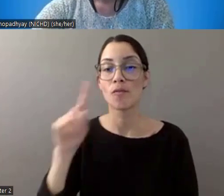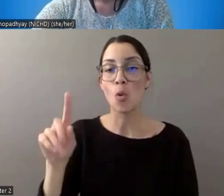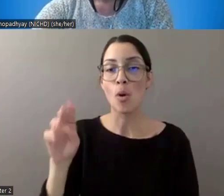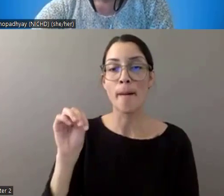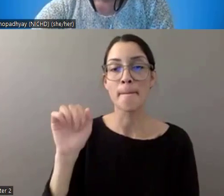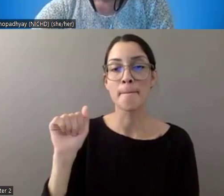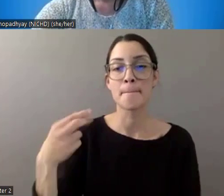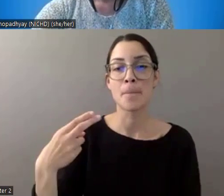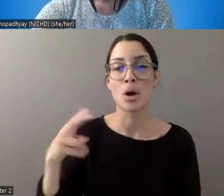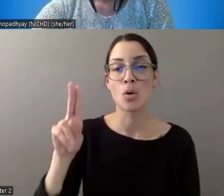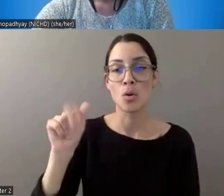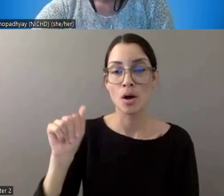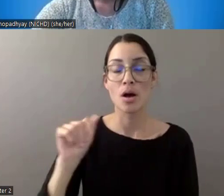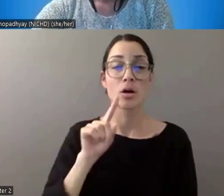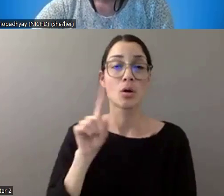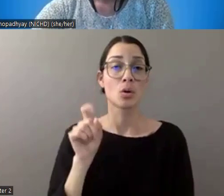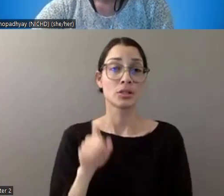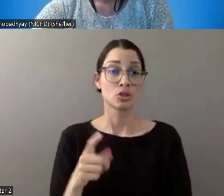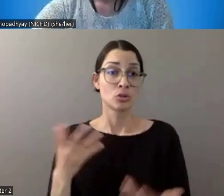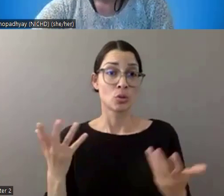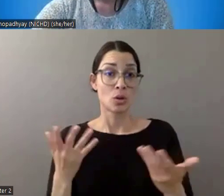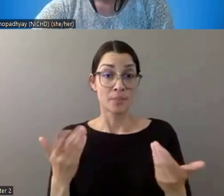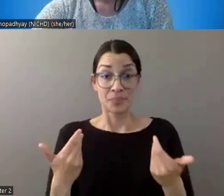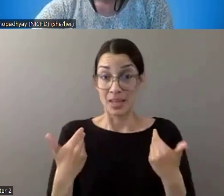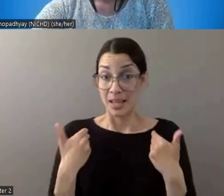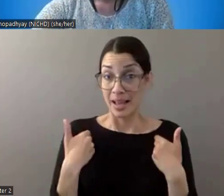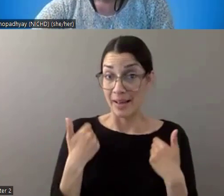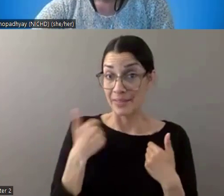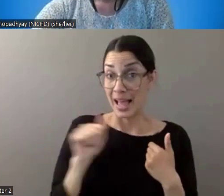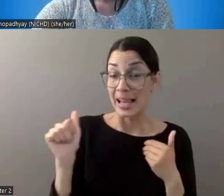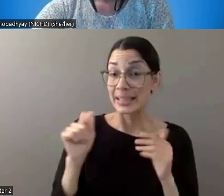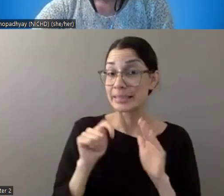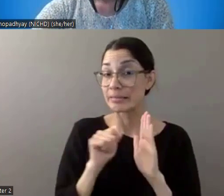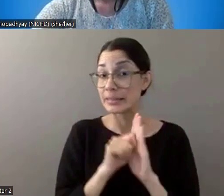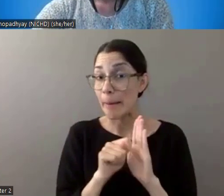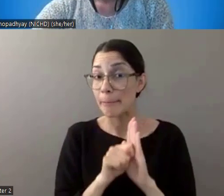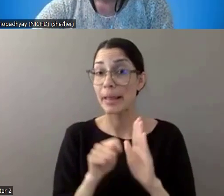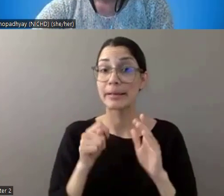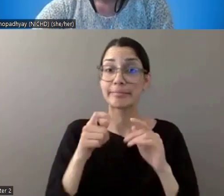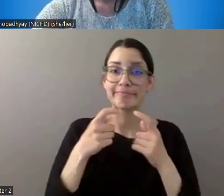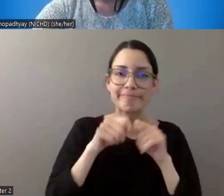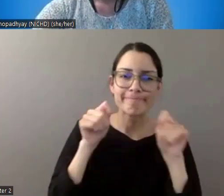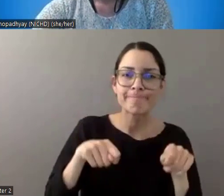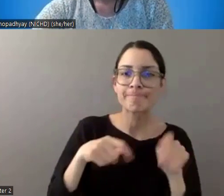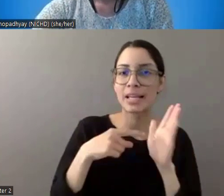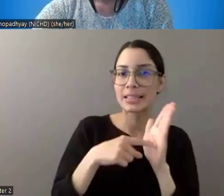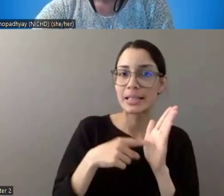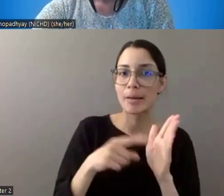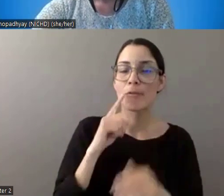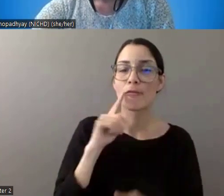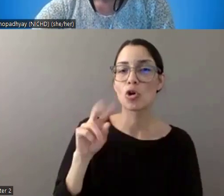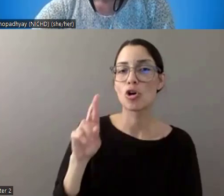And the question is "Are there any templates or examples of R15 budgets and proposals?"